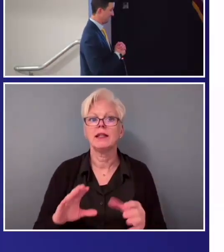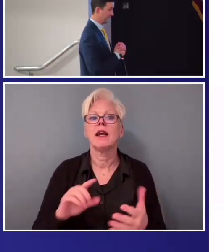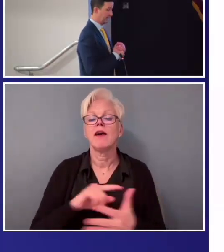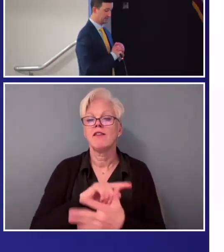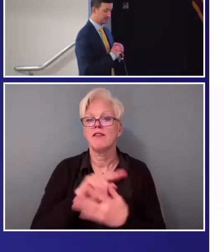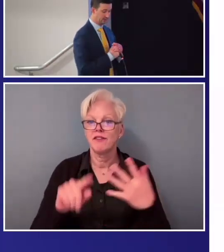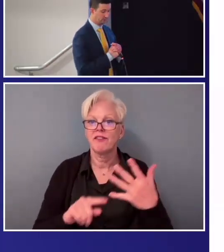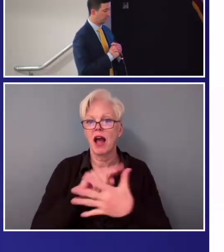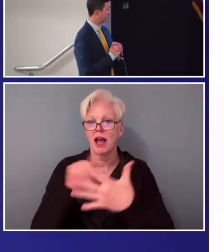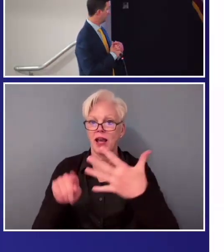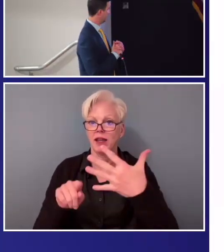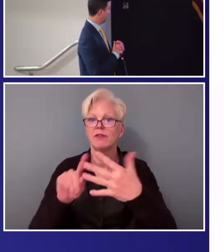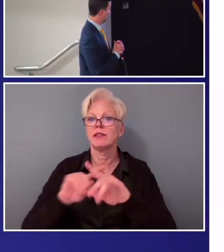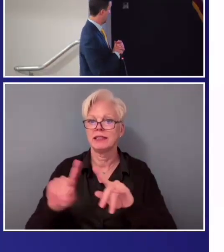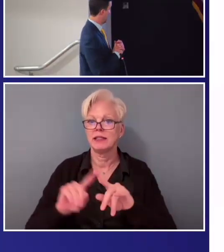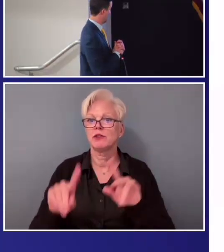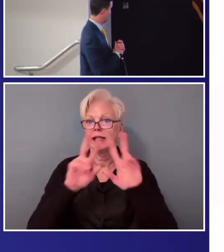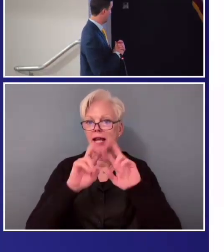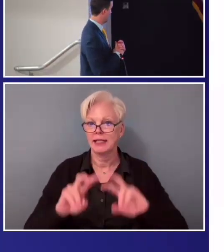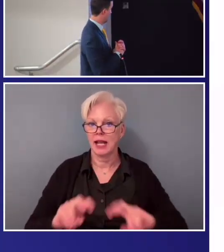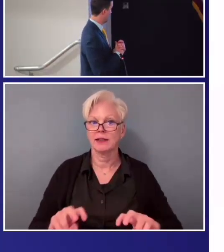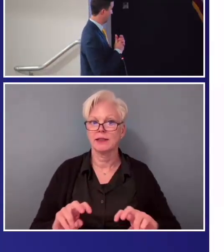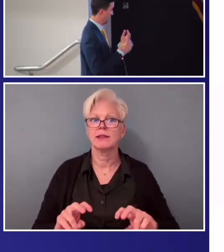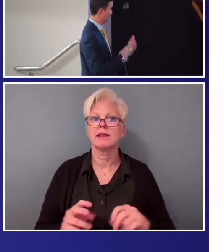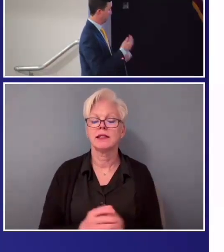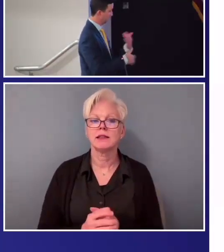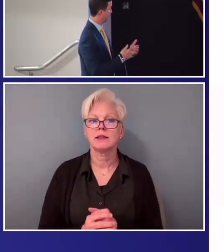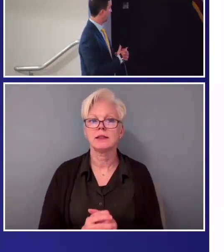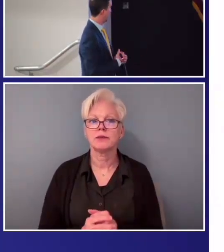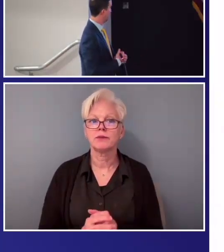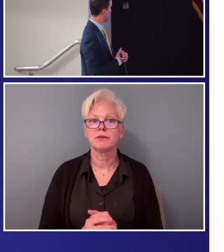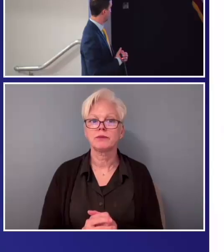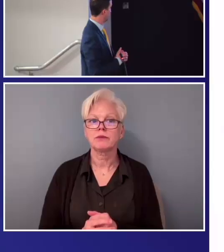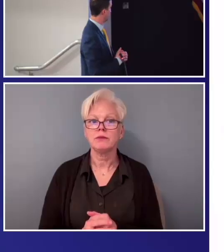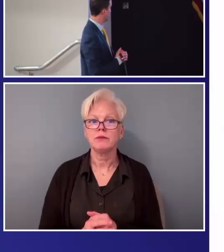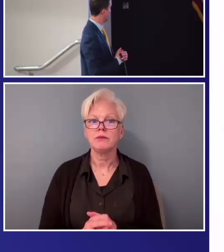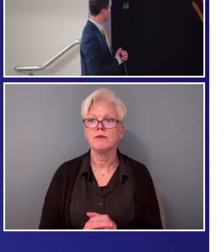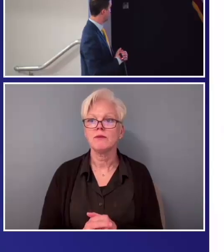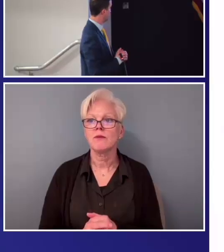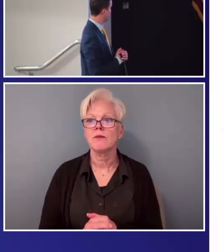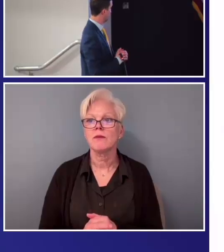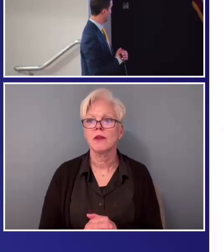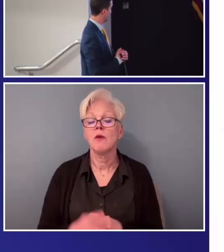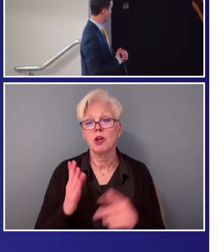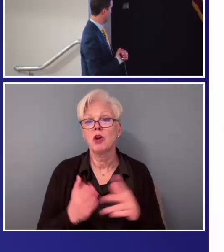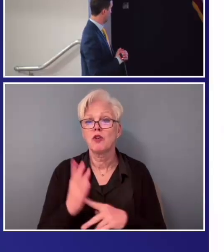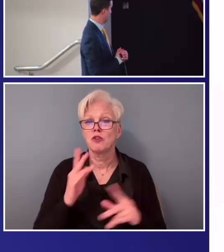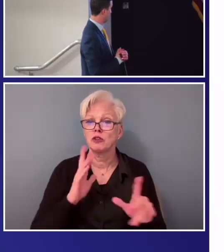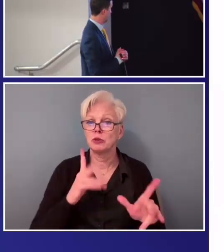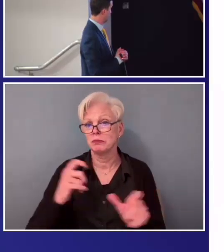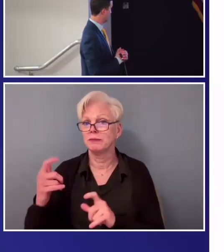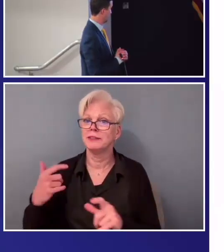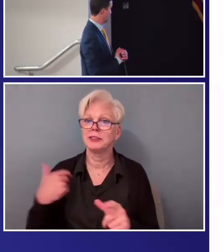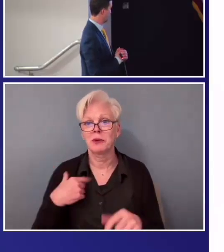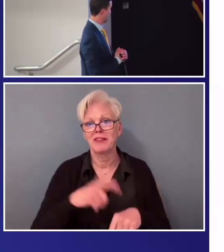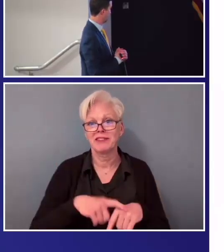of analyses. We'll go through this with, you know, some speed here so that we have time for discussion in the next